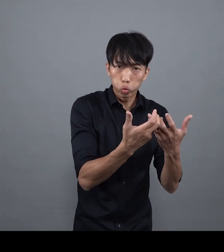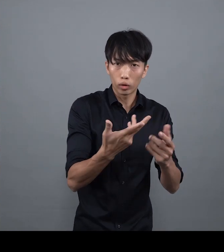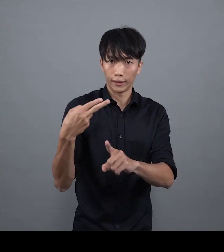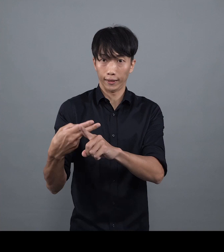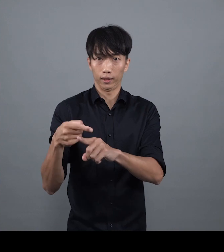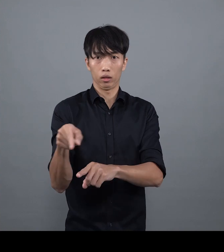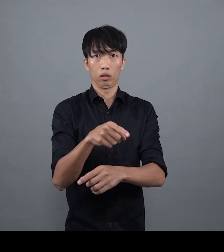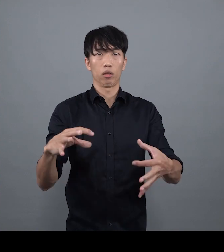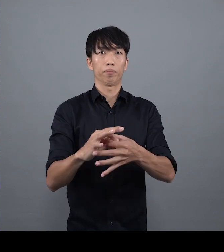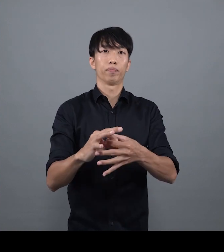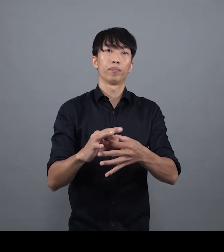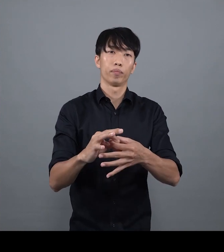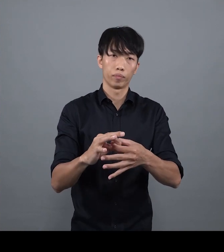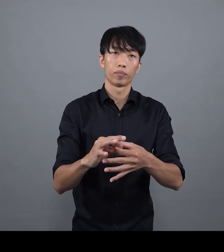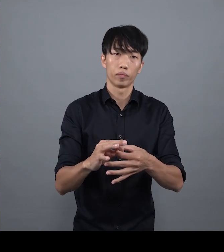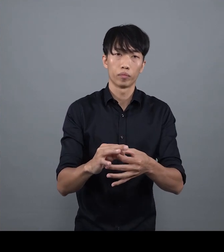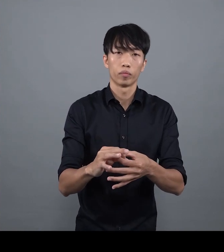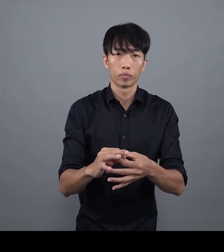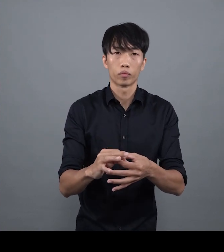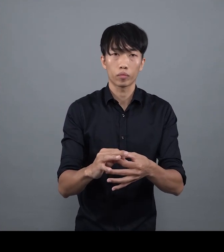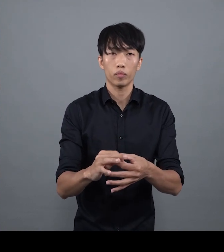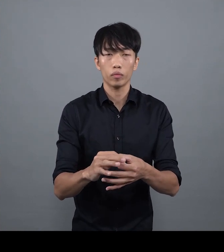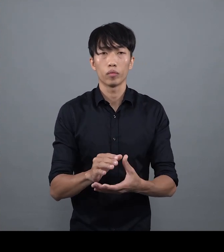This is to emphasise the relationship between quantity and quality